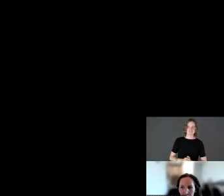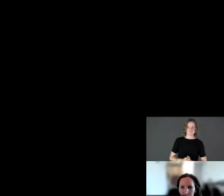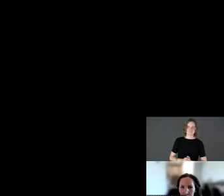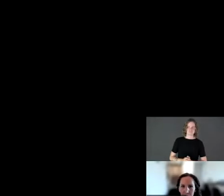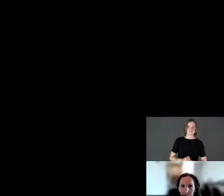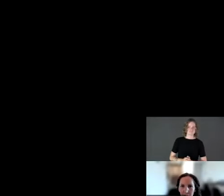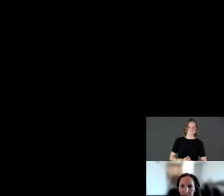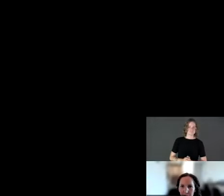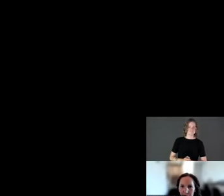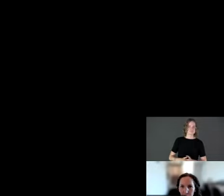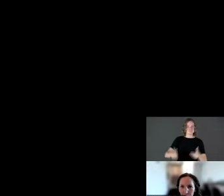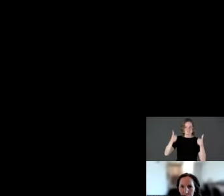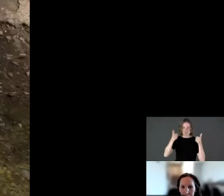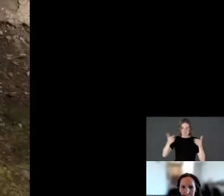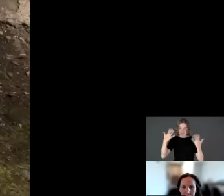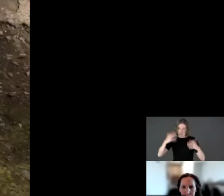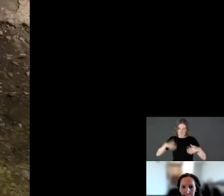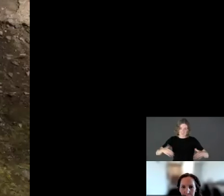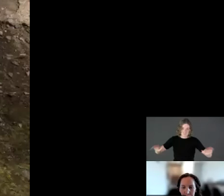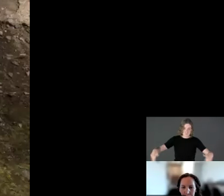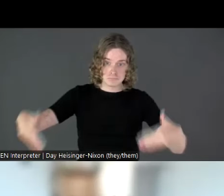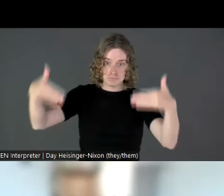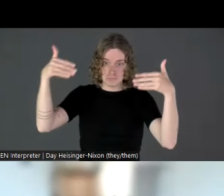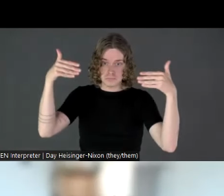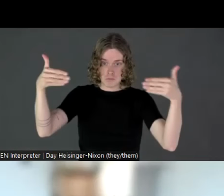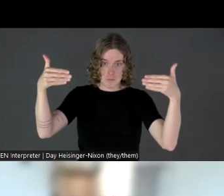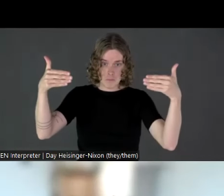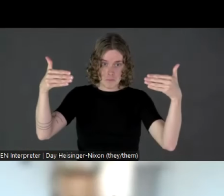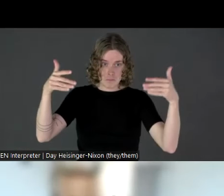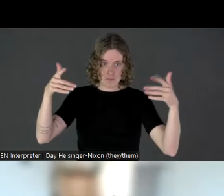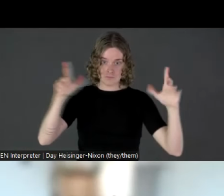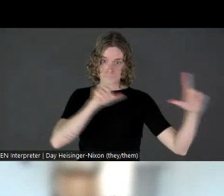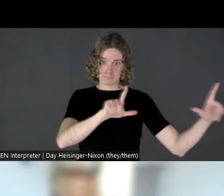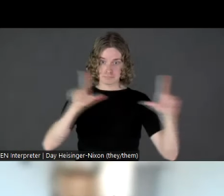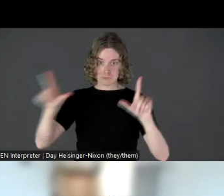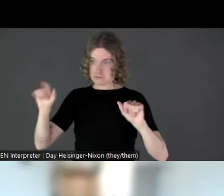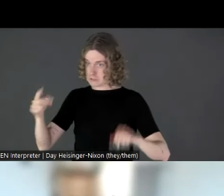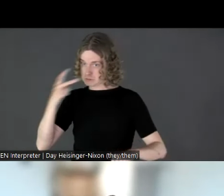Okay. Is that working? >> MODERATOR: Yes, it is.